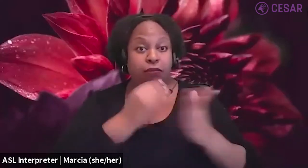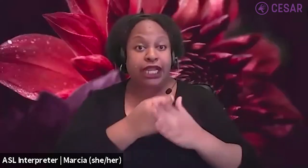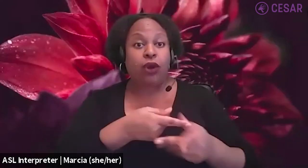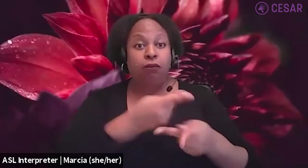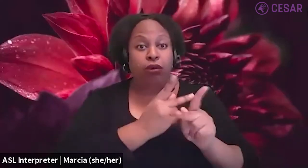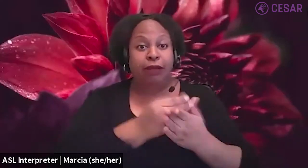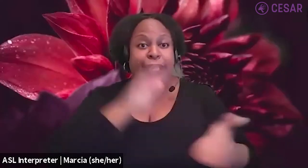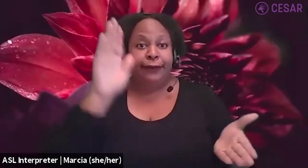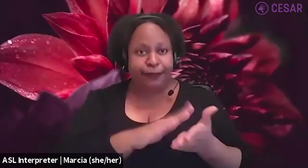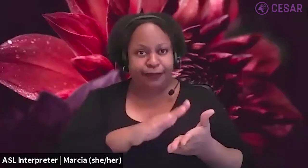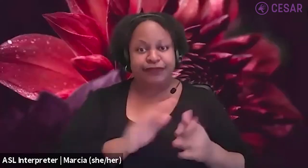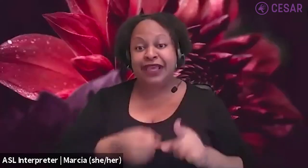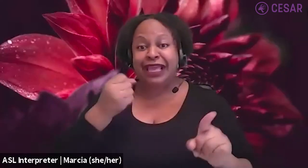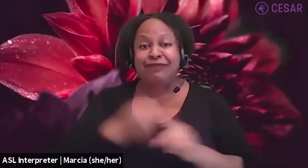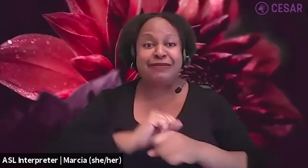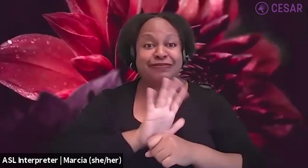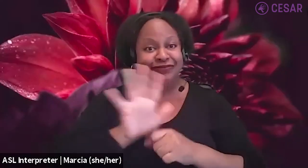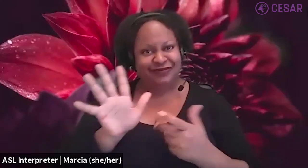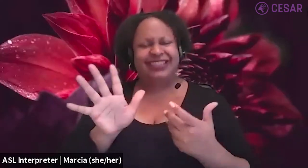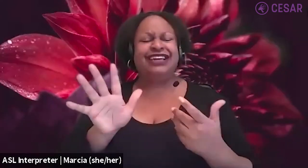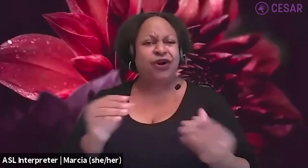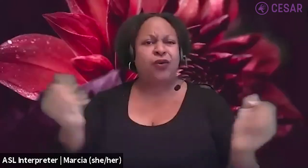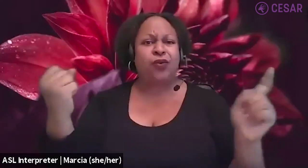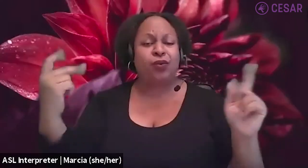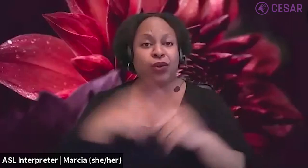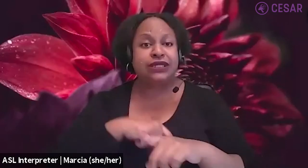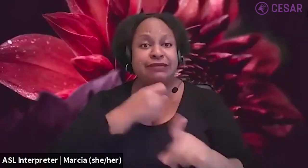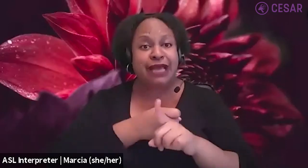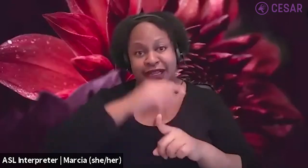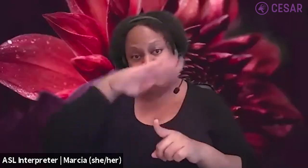is more intense on Black people who are living through food violence experience of higher rates